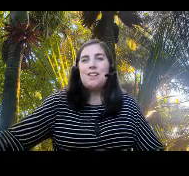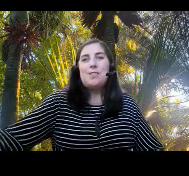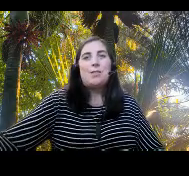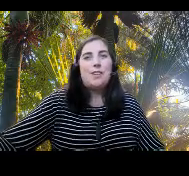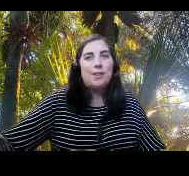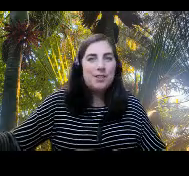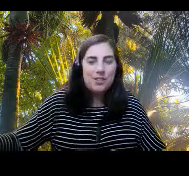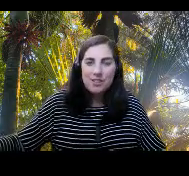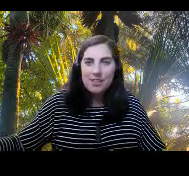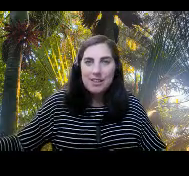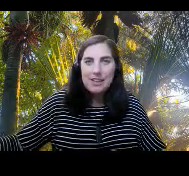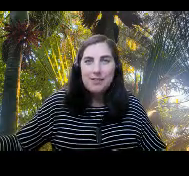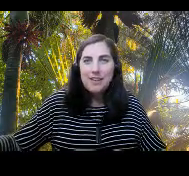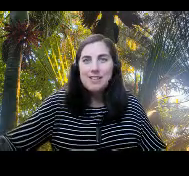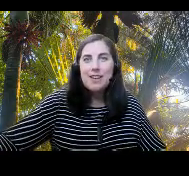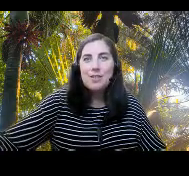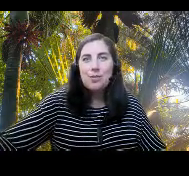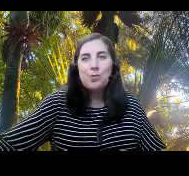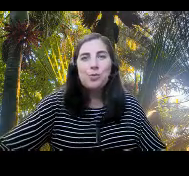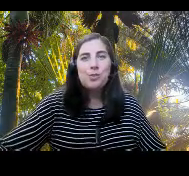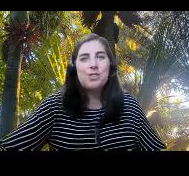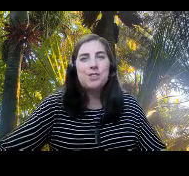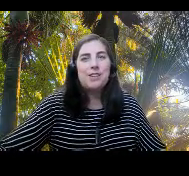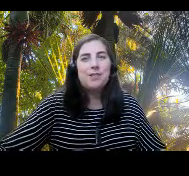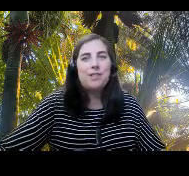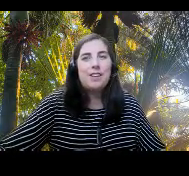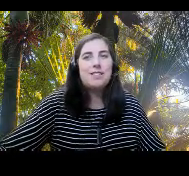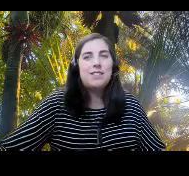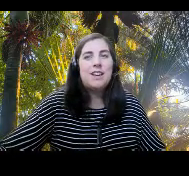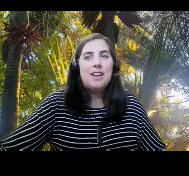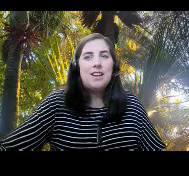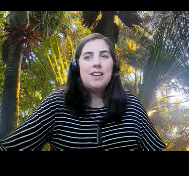Another of our questions kind of hints at the water side of things.